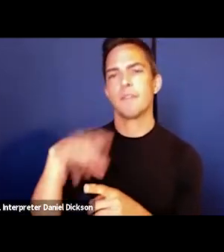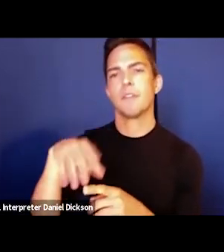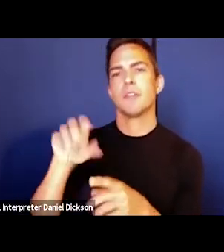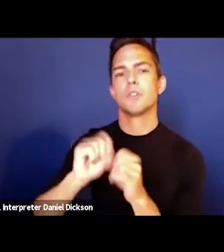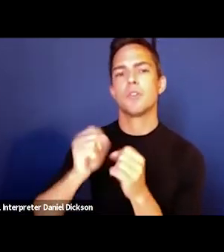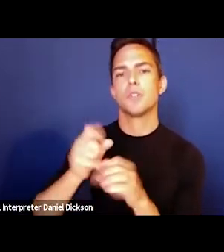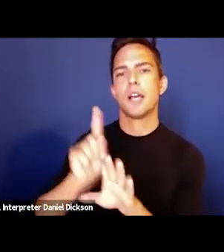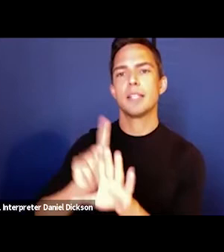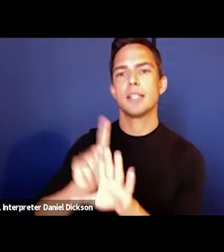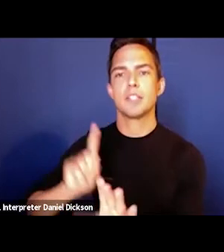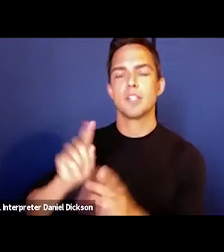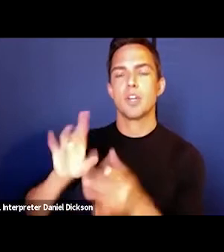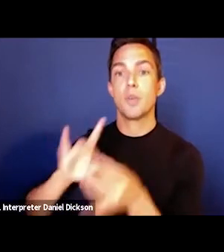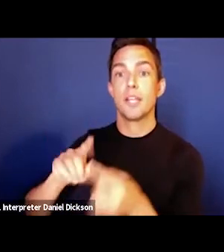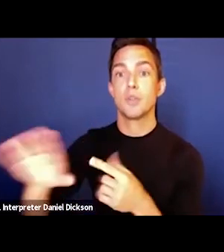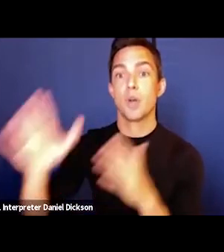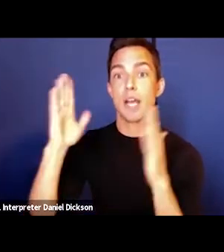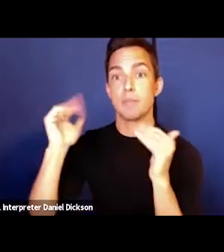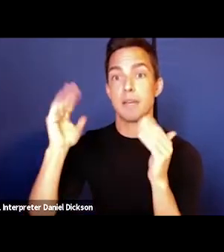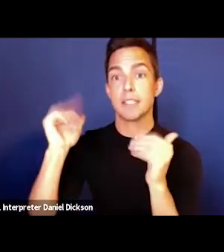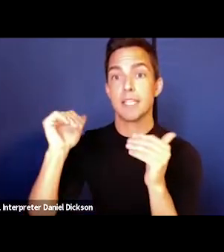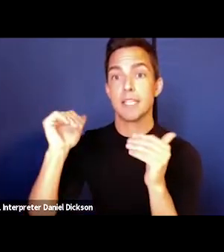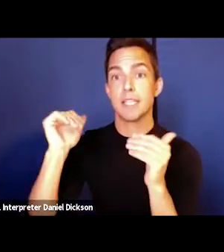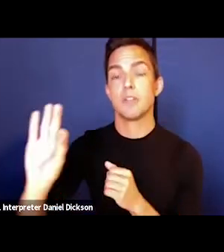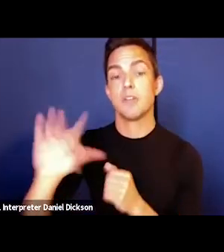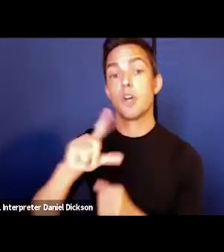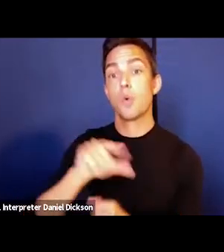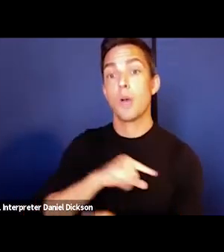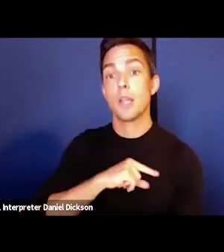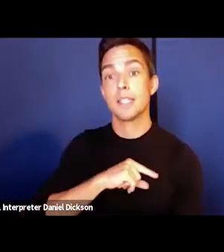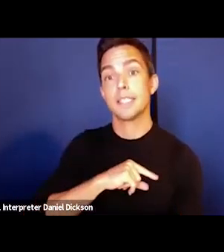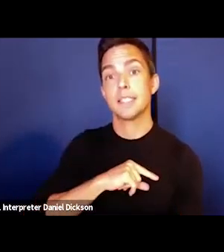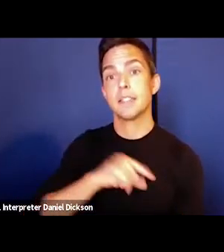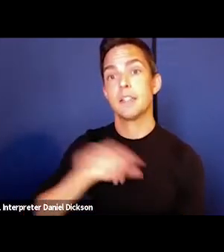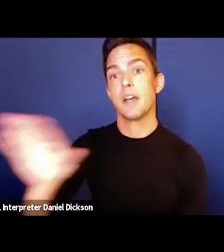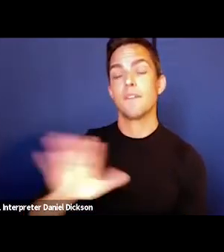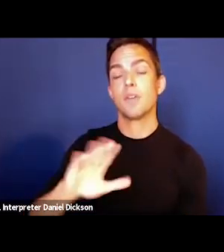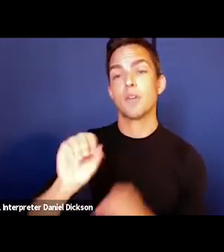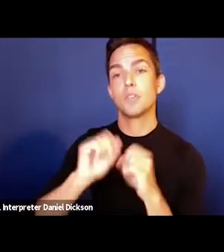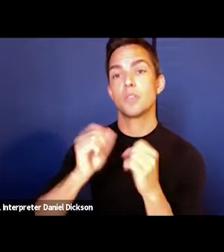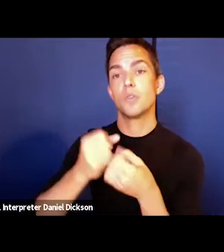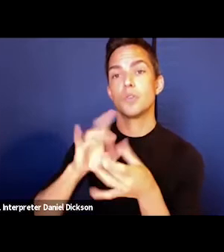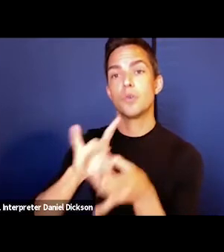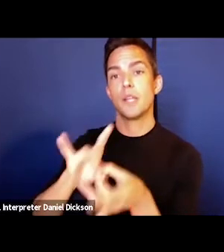related to your expectations about the quality of your social relationship or interactions.